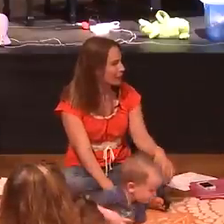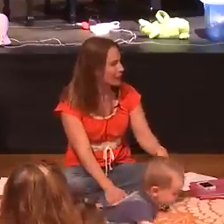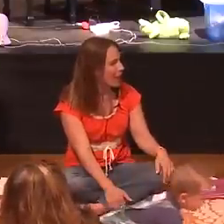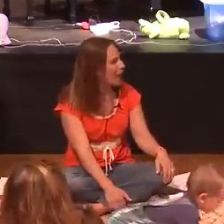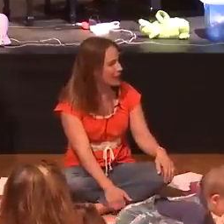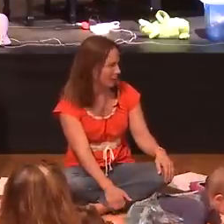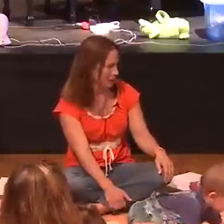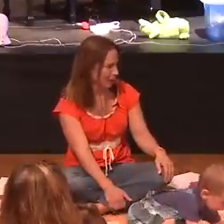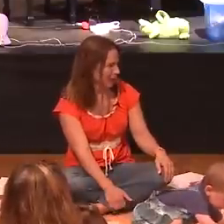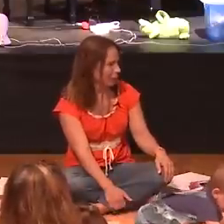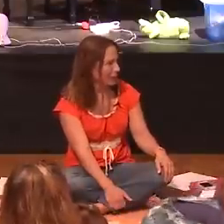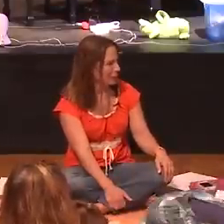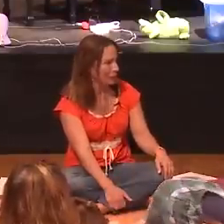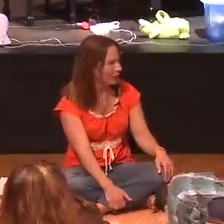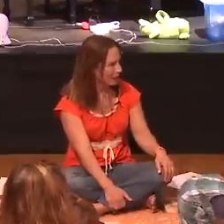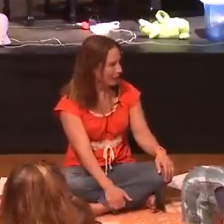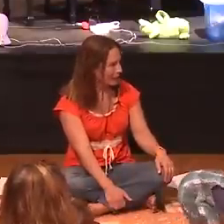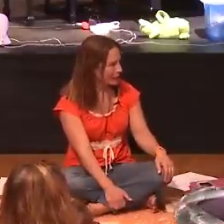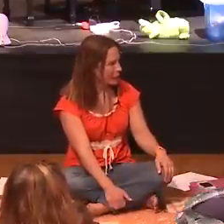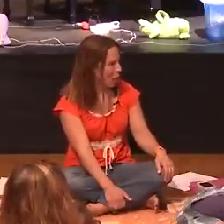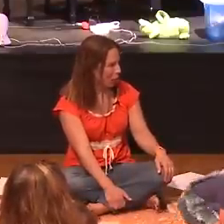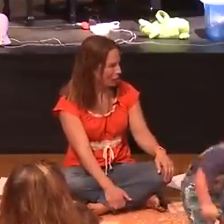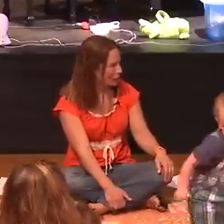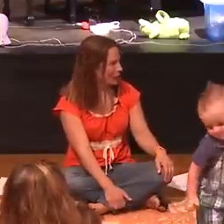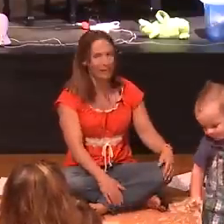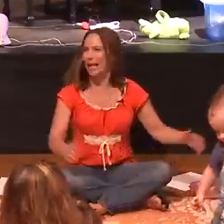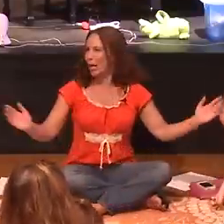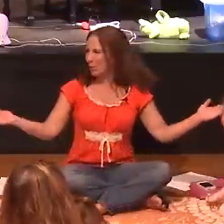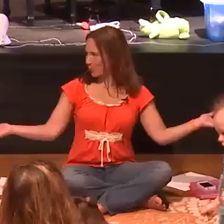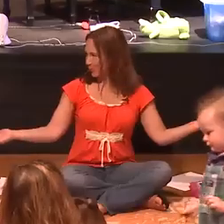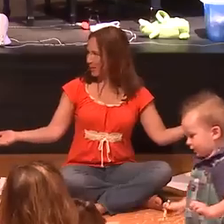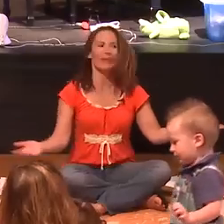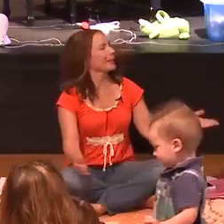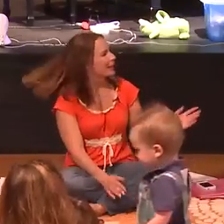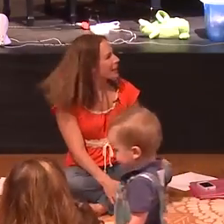He's one. Hi Peter. Look at you. He's a star. He's like, "Hello, I'm right here."